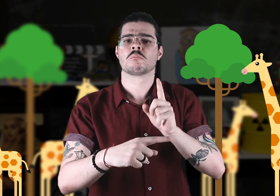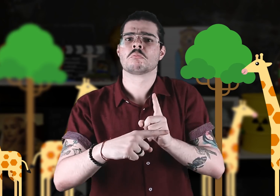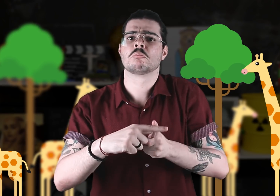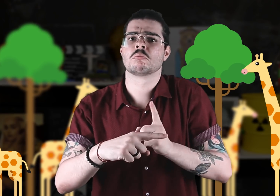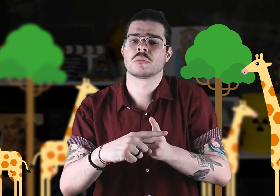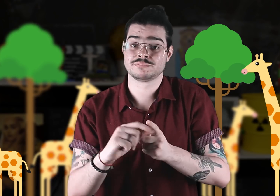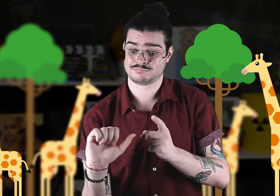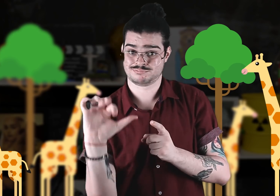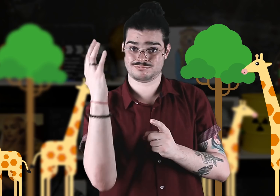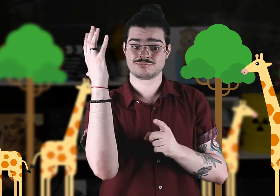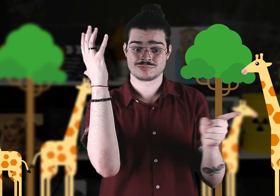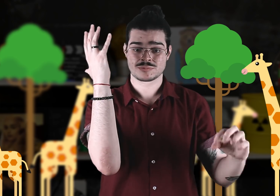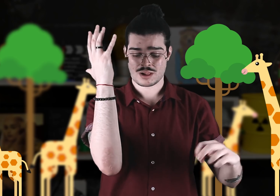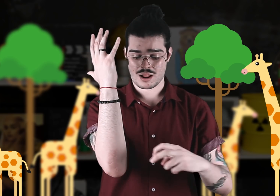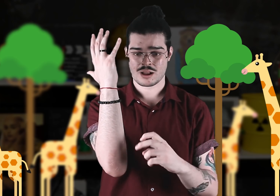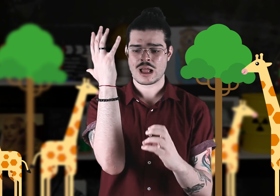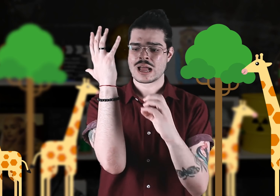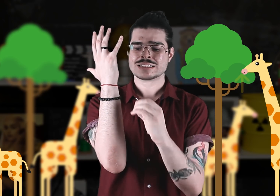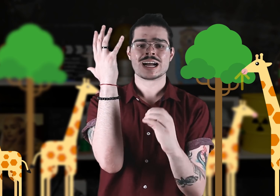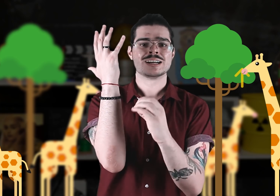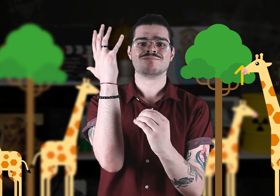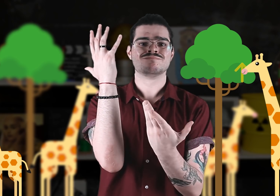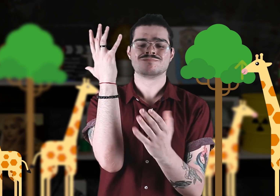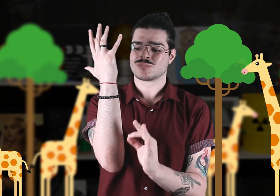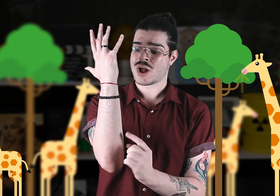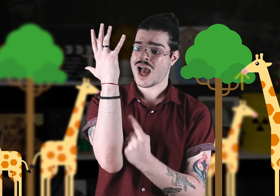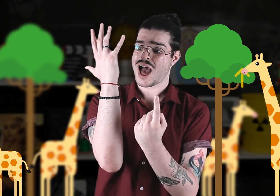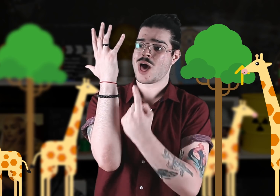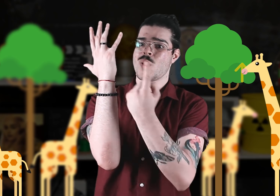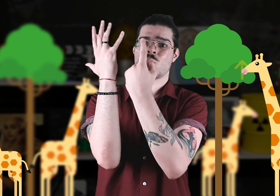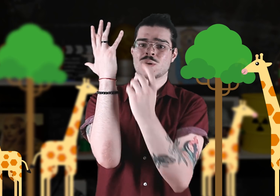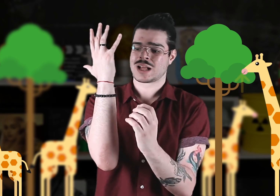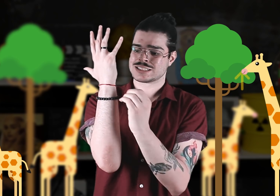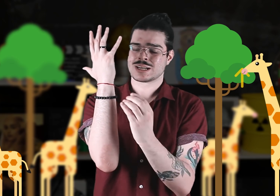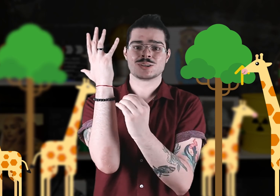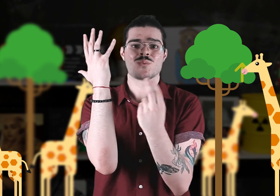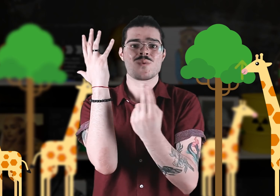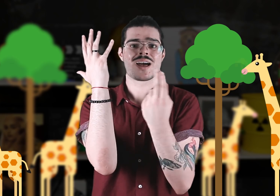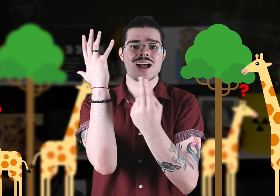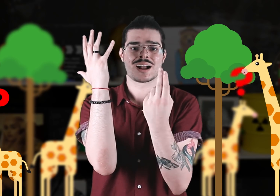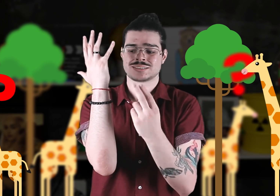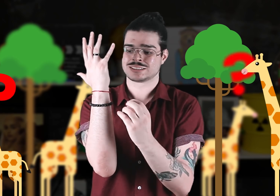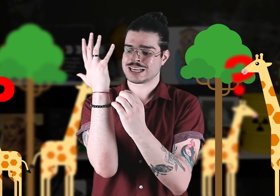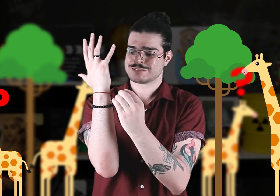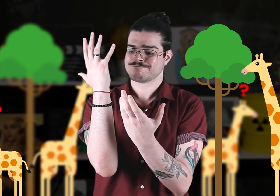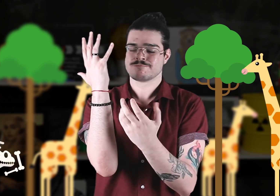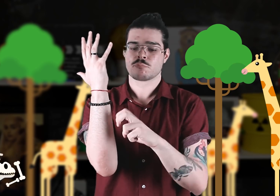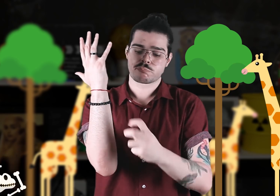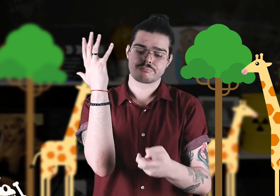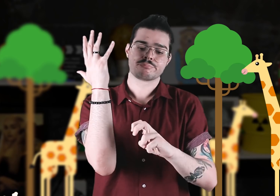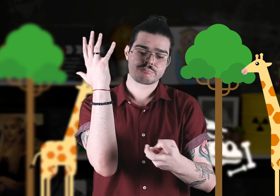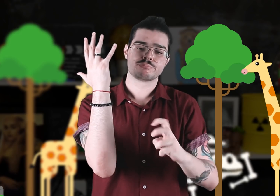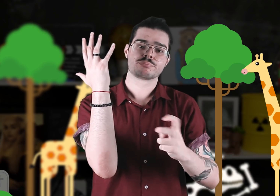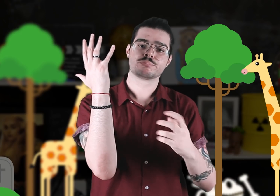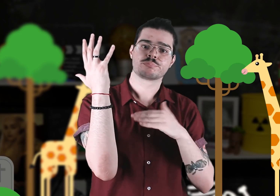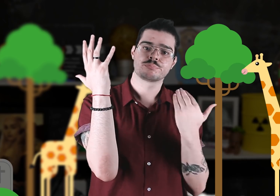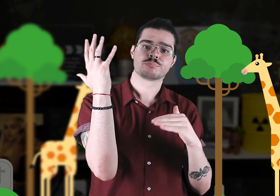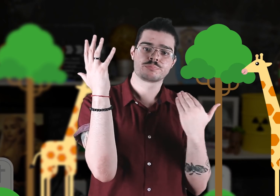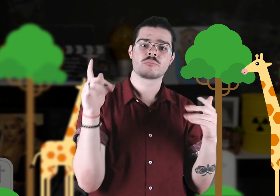because they didn't they managed to feed on the leaves of the tallest tree,